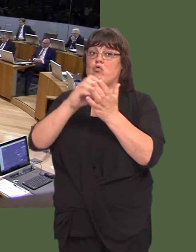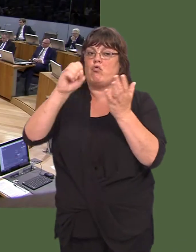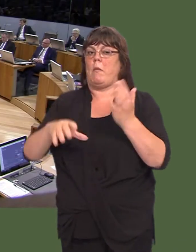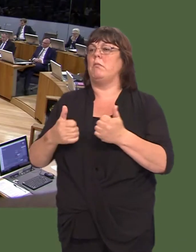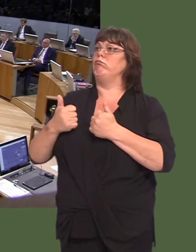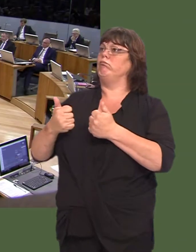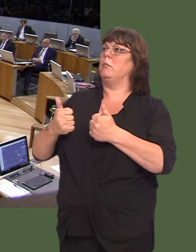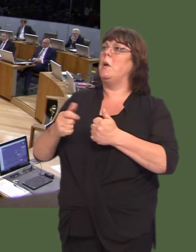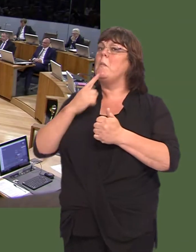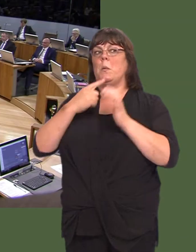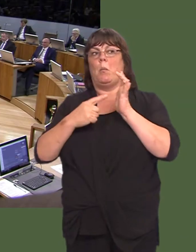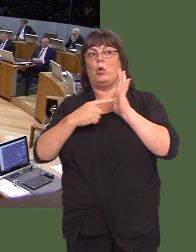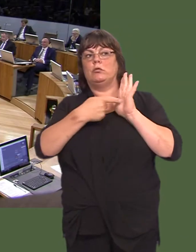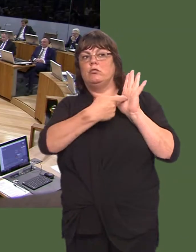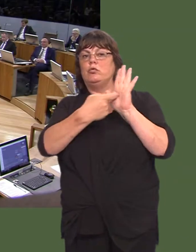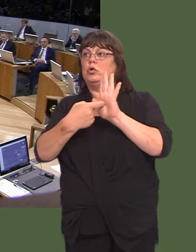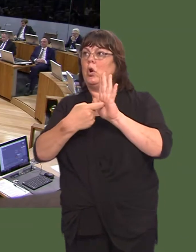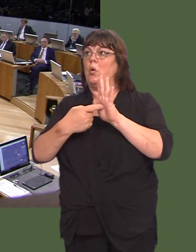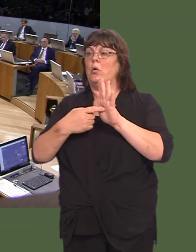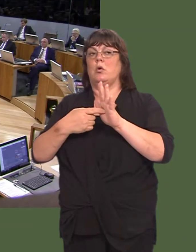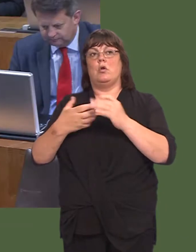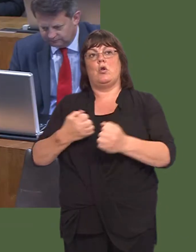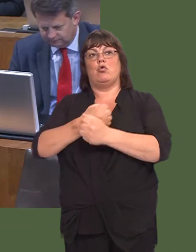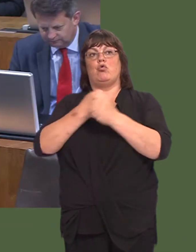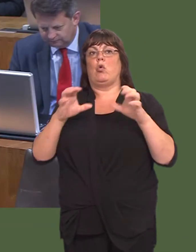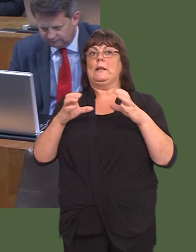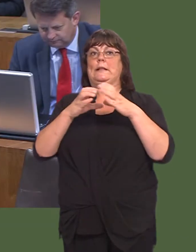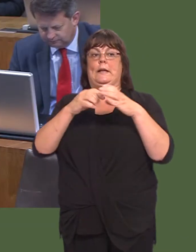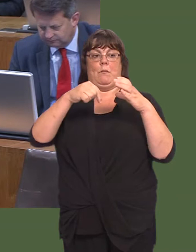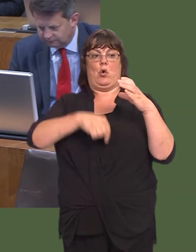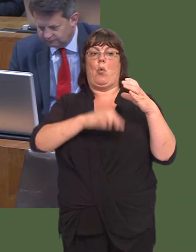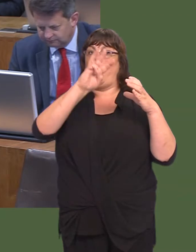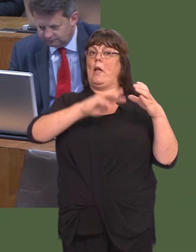But it does show how important it is to have a strong team here in the Welsh Government